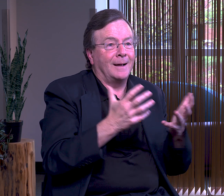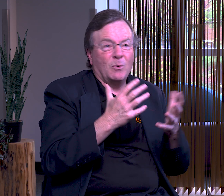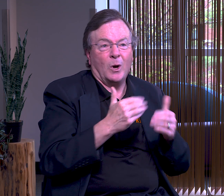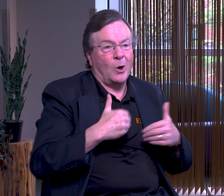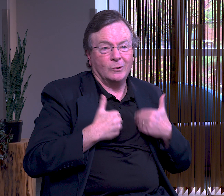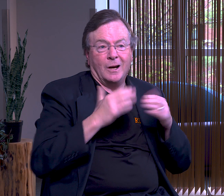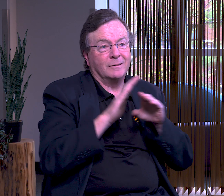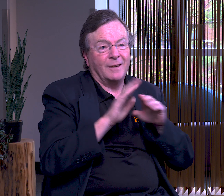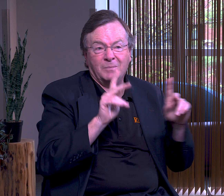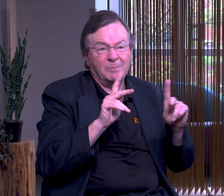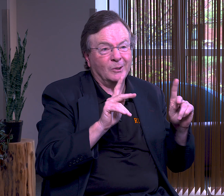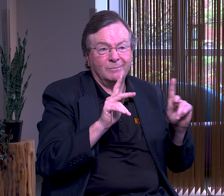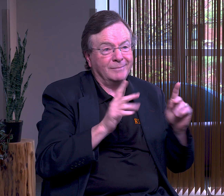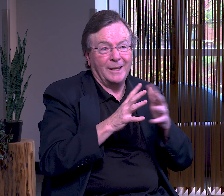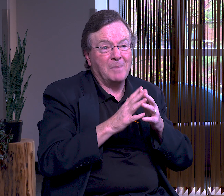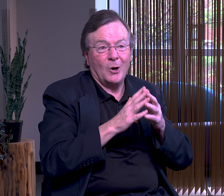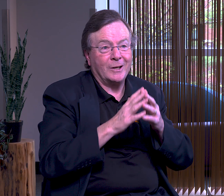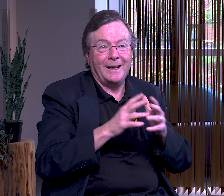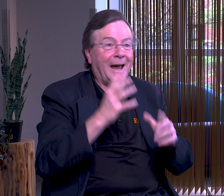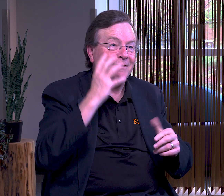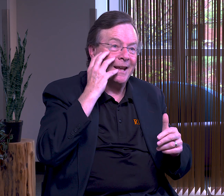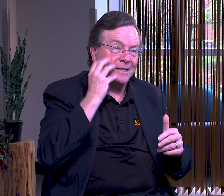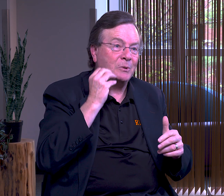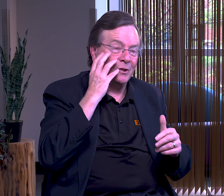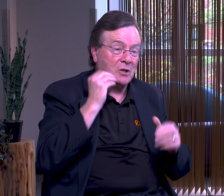I want all young Deaf people in America to have that experience.